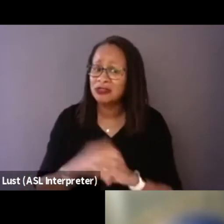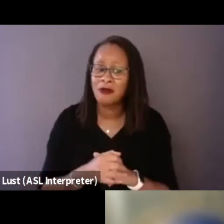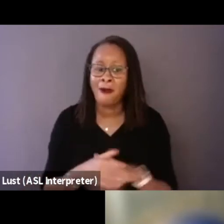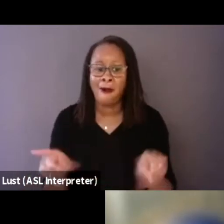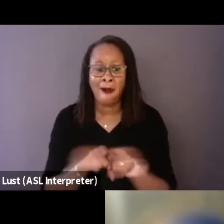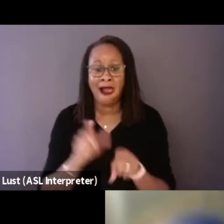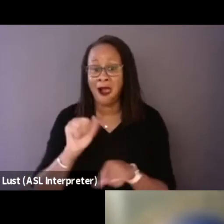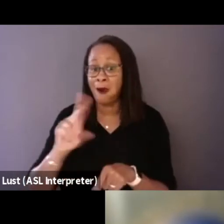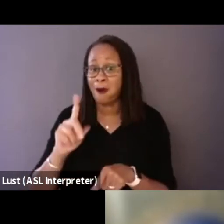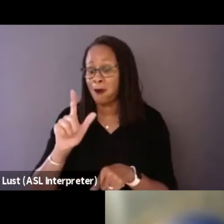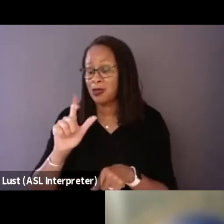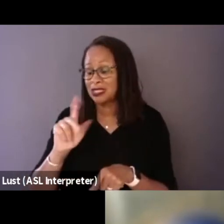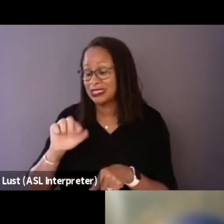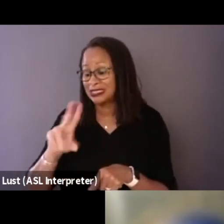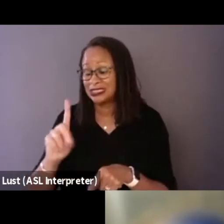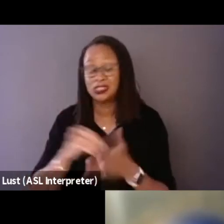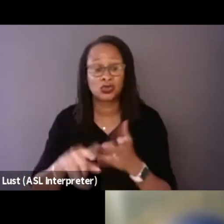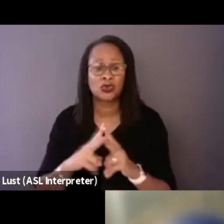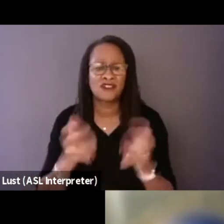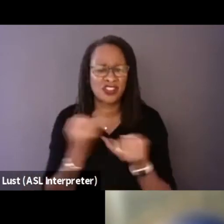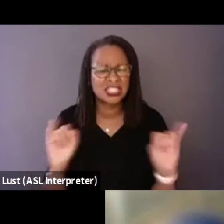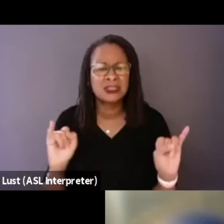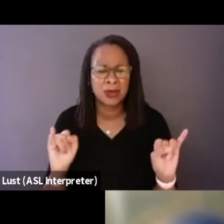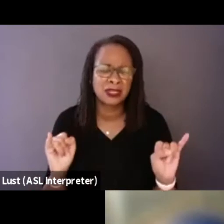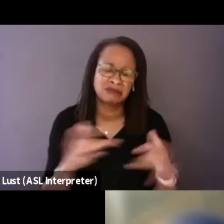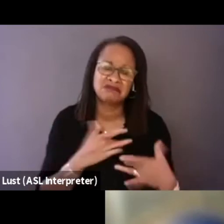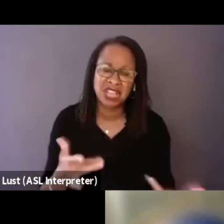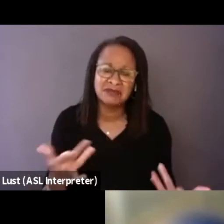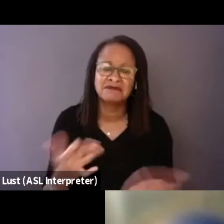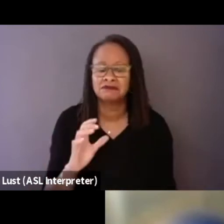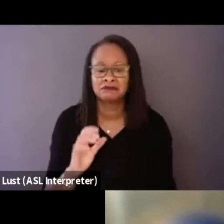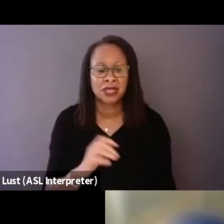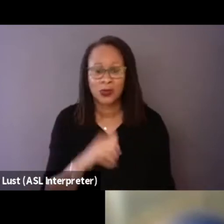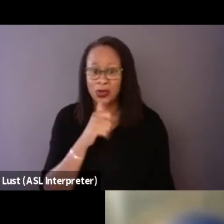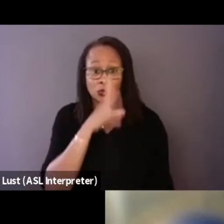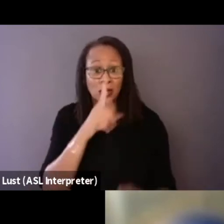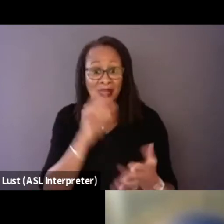we always are kind of- we're pretty independent on ourselves. Like we don't talk about that, how much trauma we carry